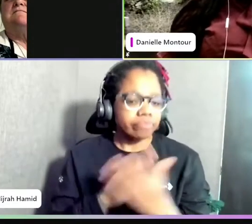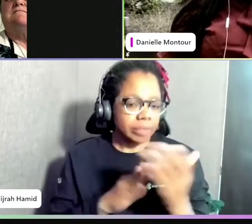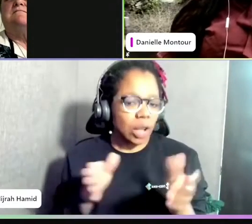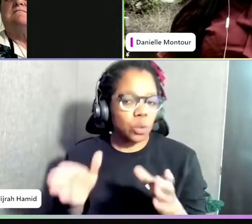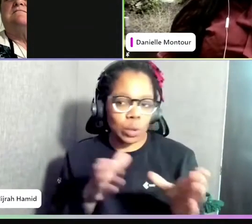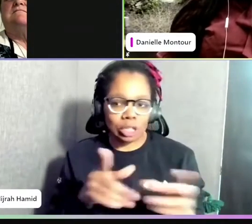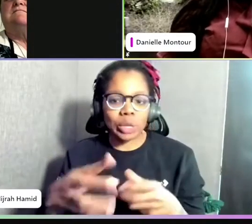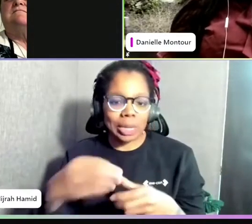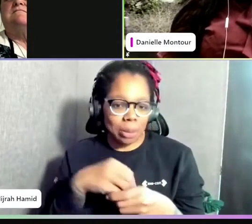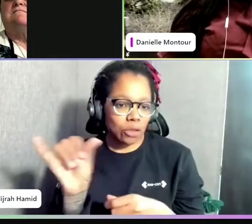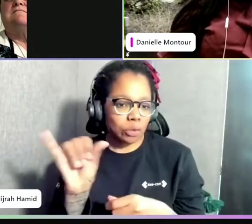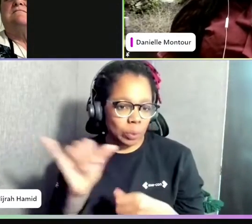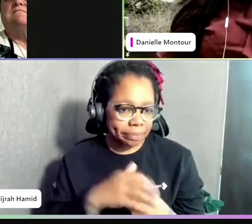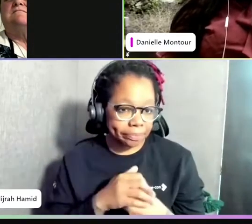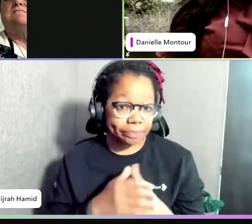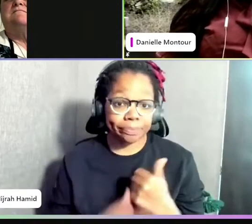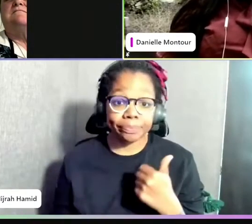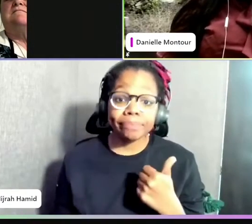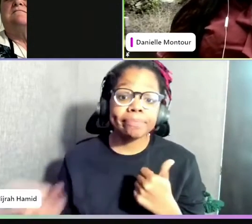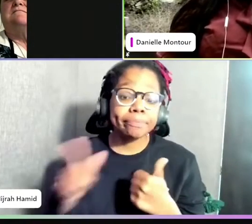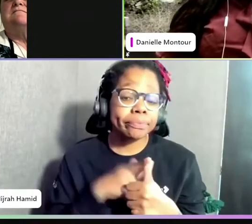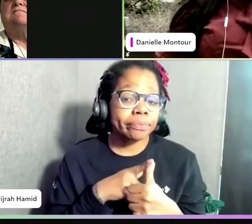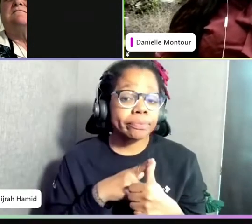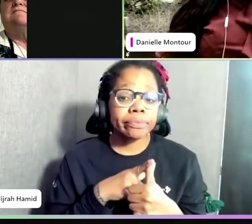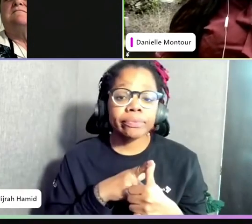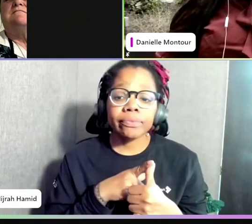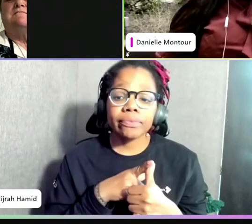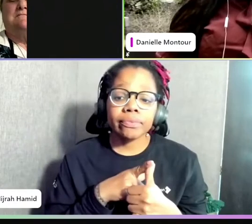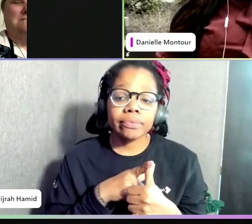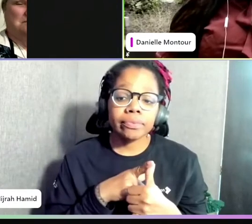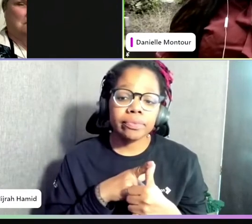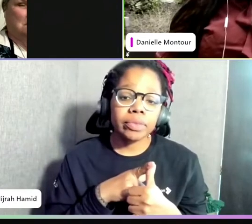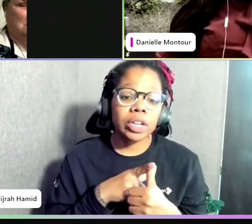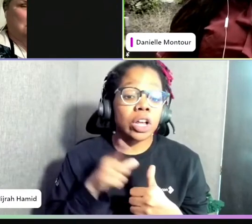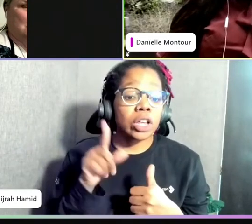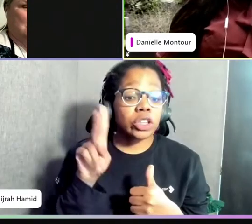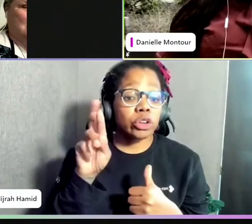readily school bus. And what I'm going to ask you all to